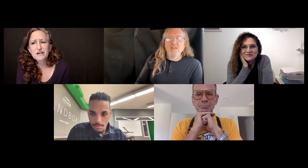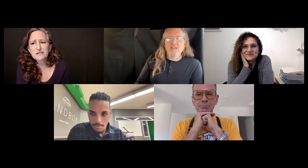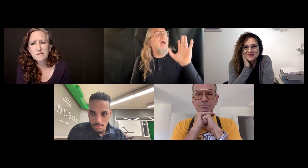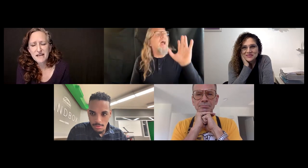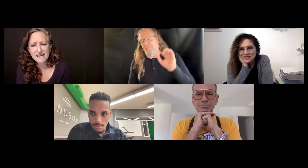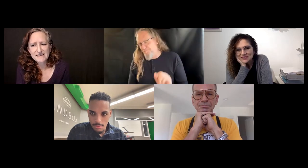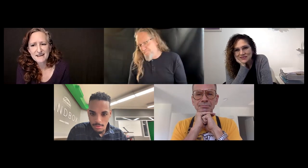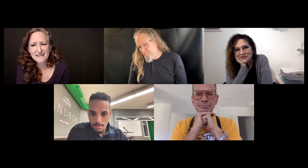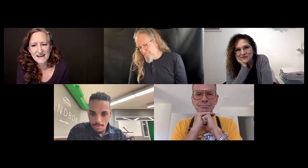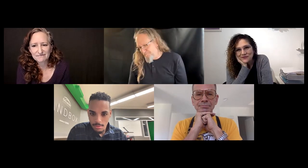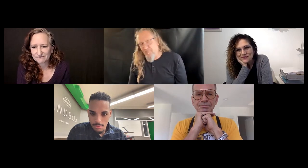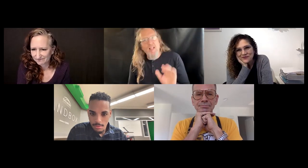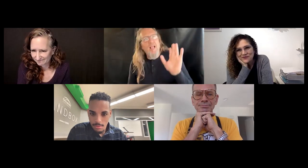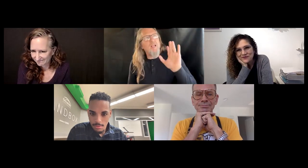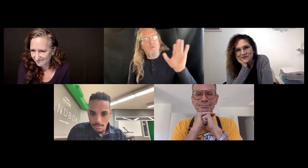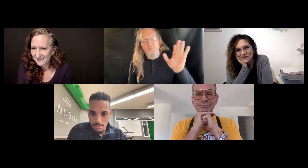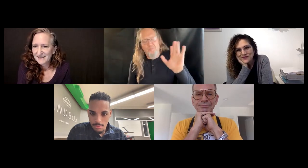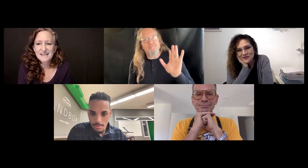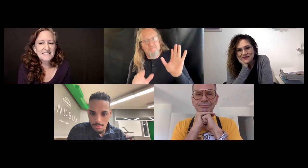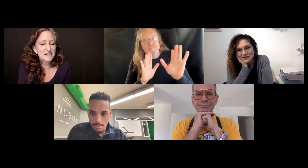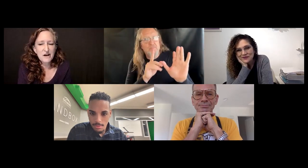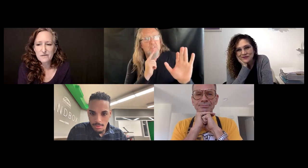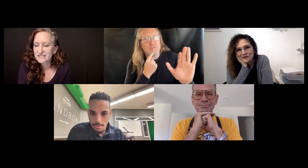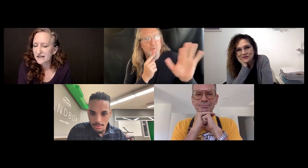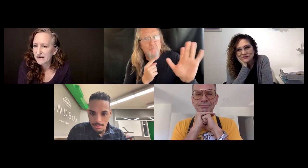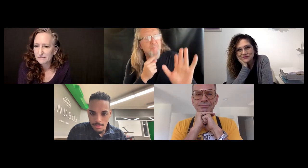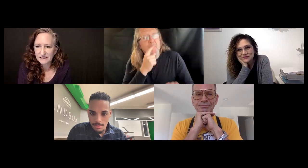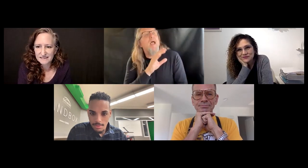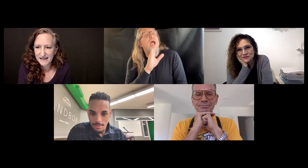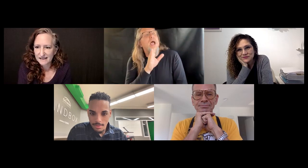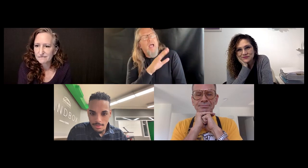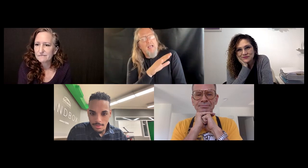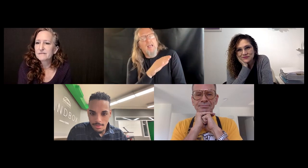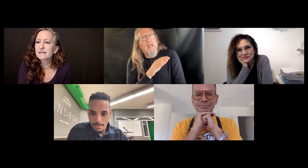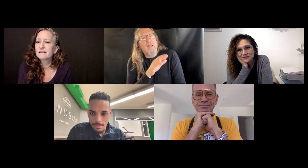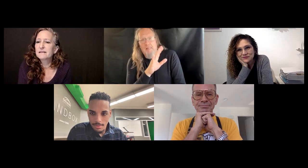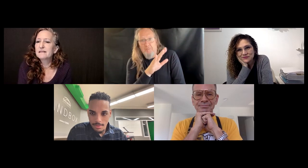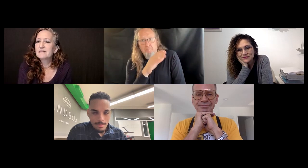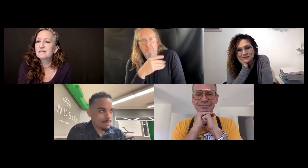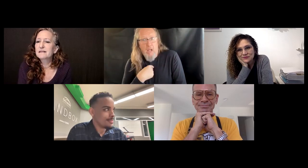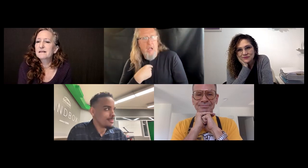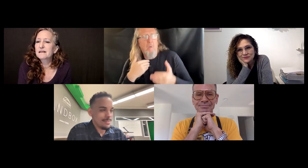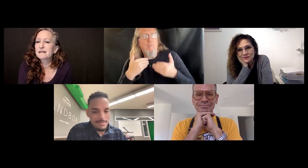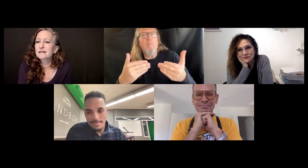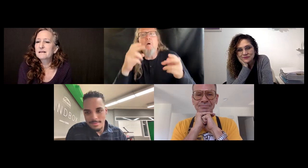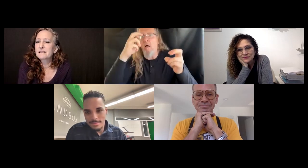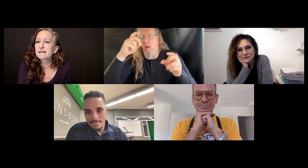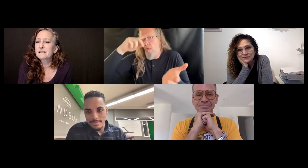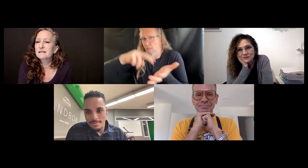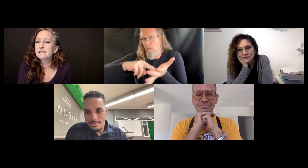And I said, No, that's not what I mean, Dad